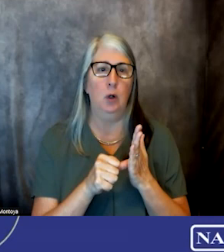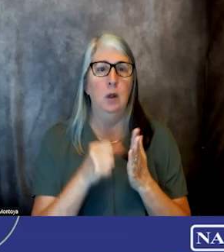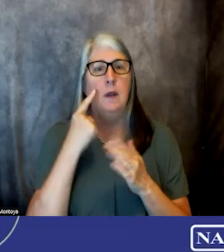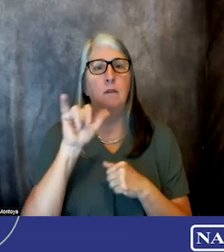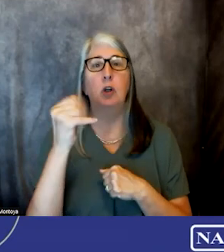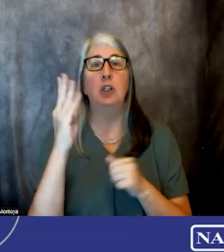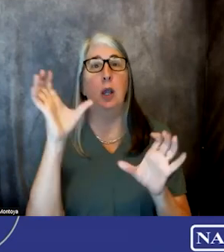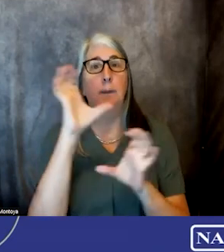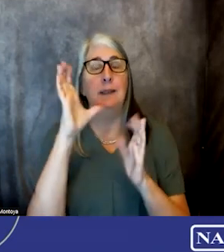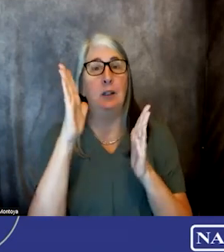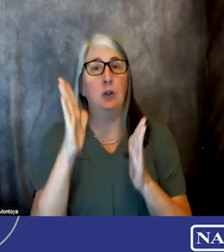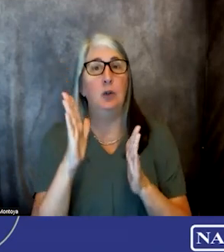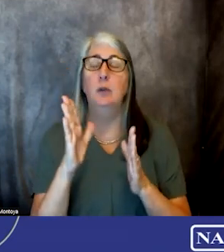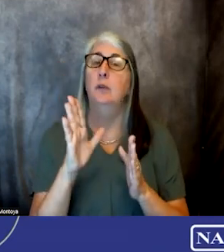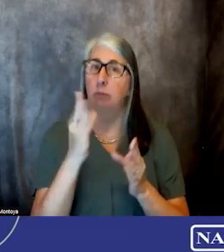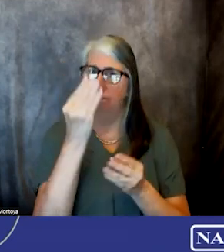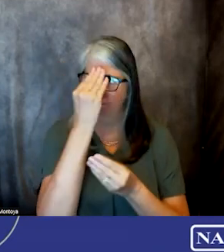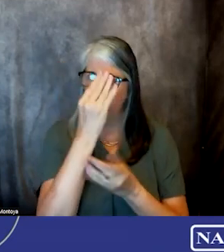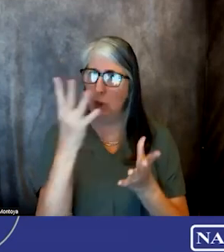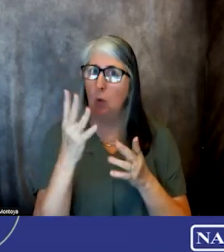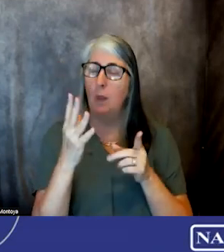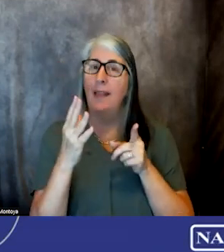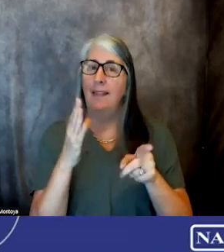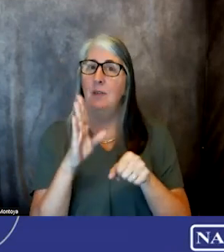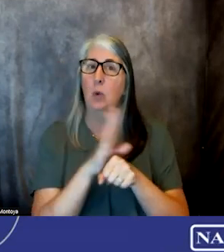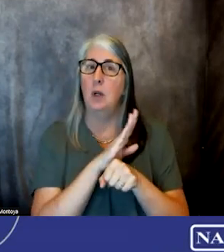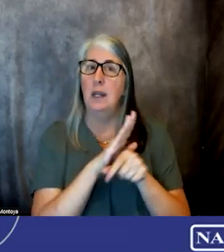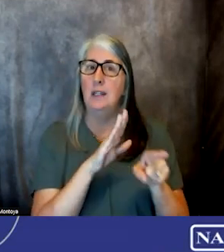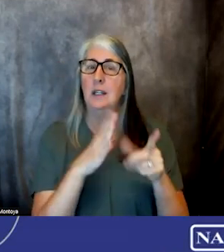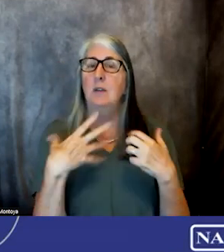IS HEY, THIS ORGANIZATION IS A RECOVERY AND BACKGROUND FRIENDLY